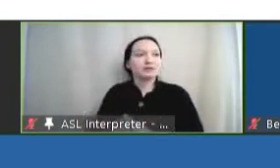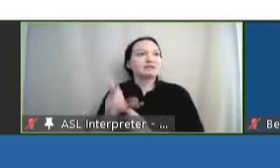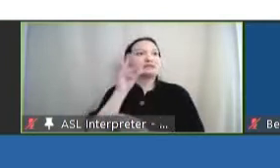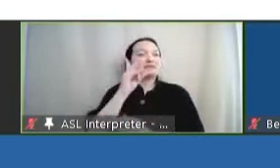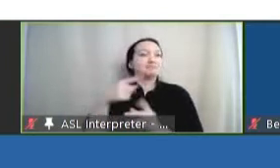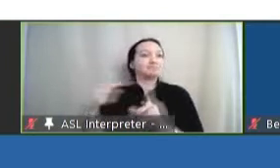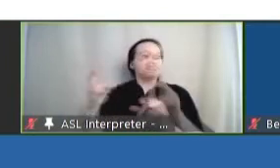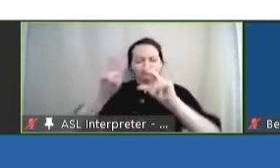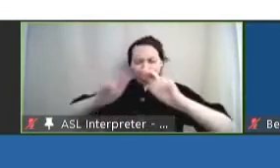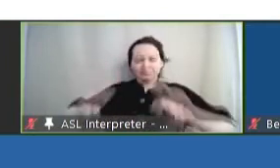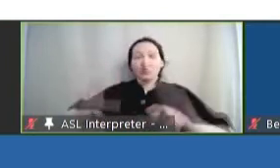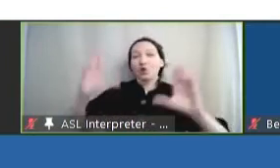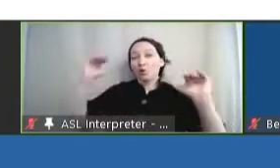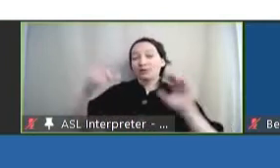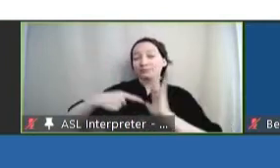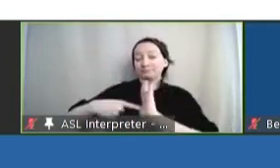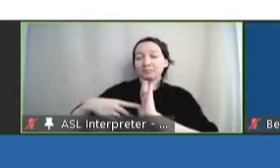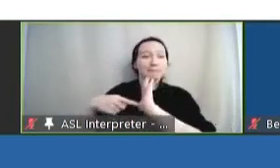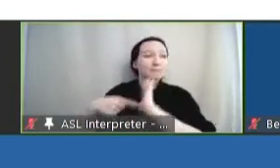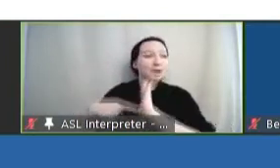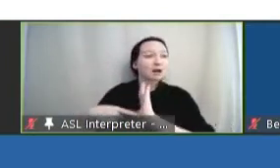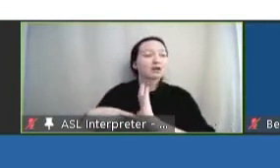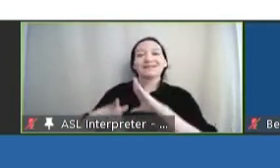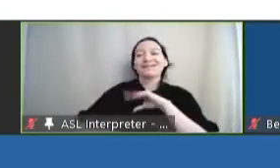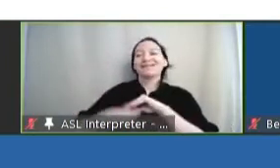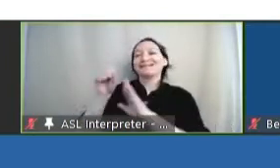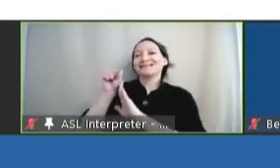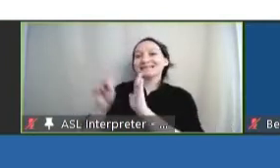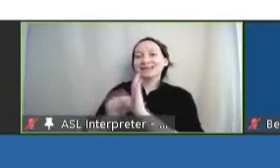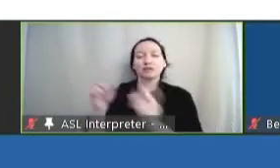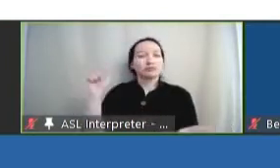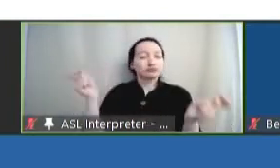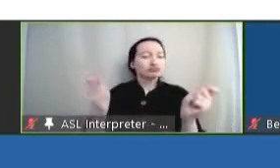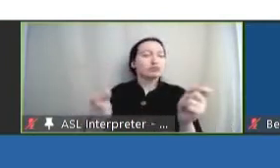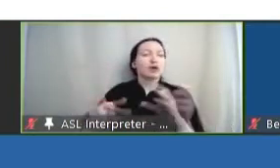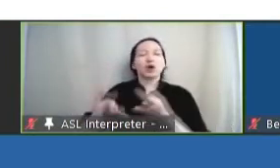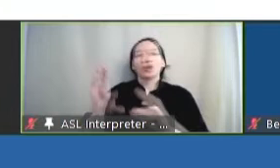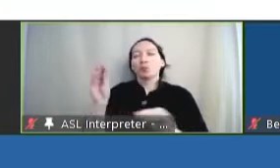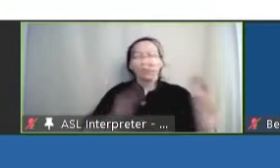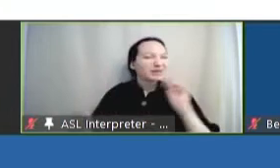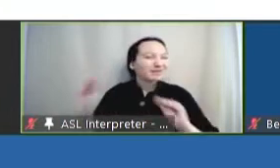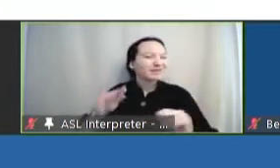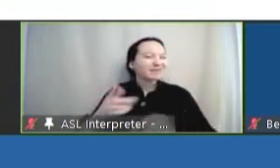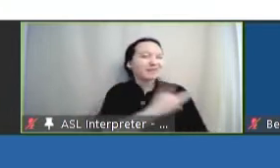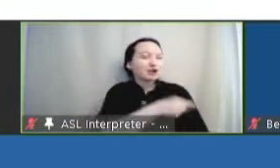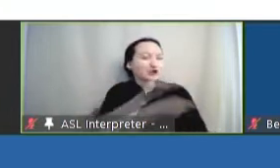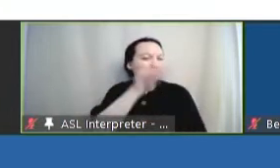refine our model to add state mitigation efforts, mobility data, vaccination rates in nursing homes,